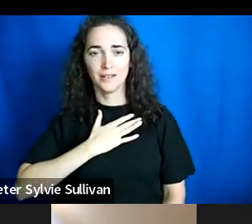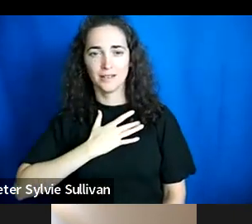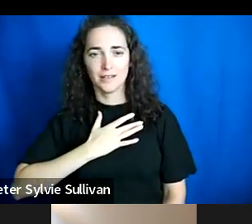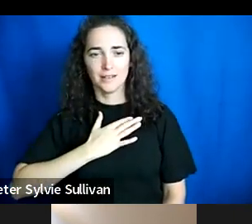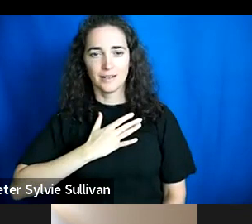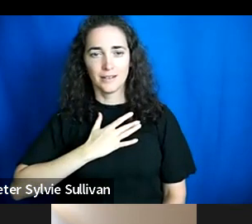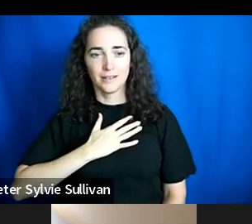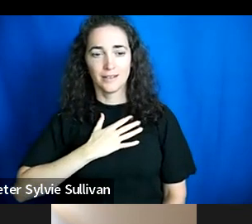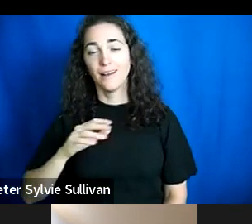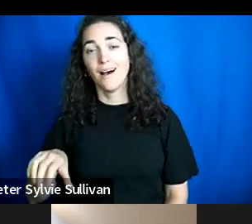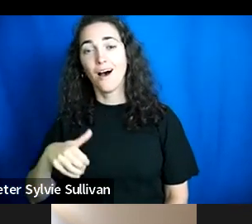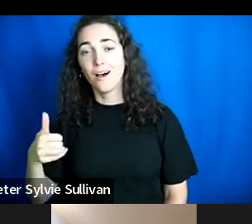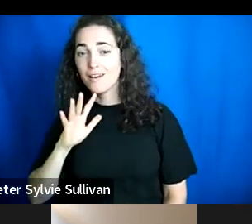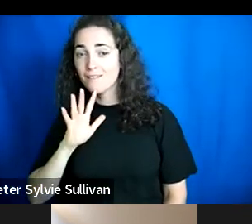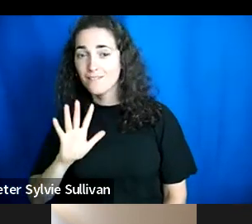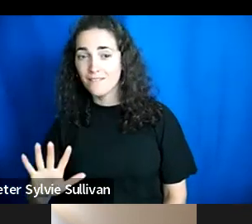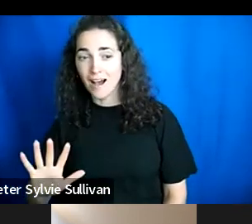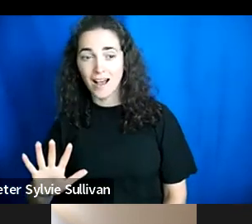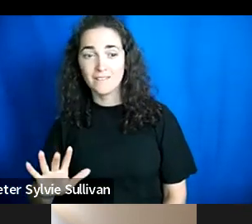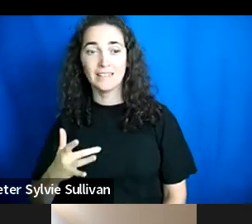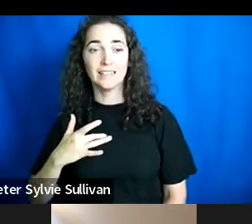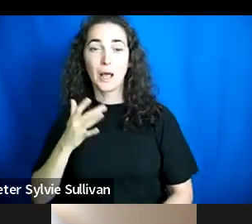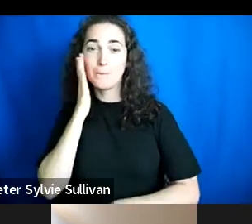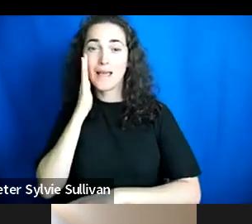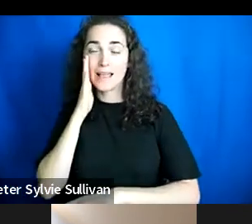And the phone that just bounces up and down in the bed when he hears.